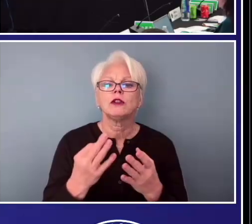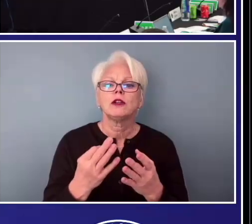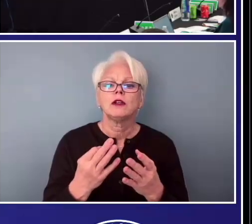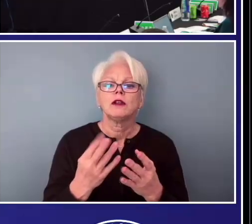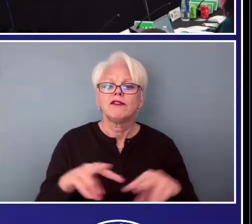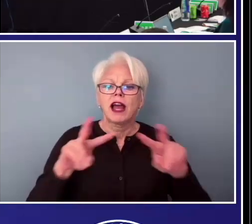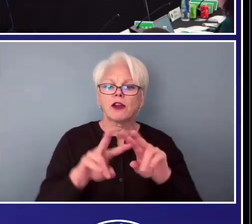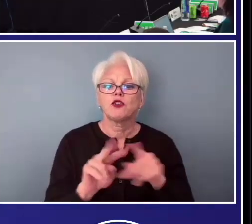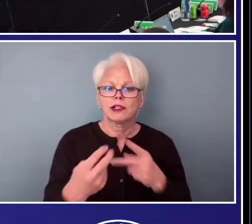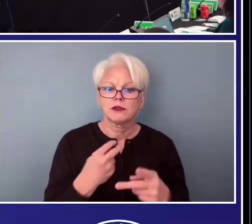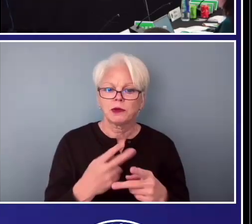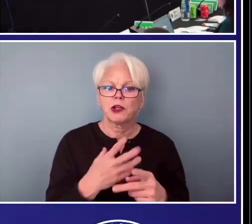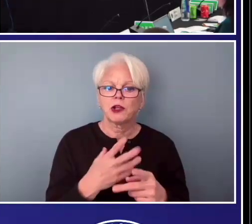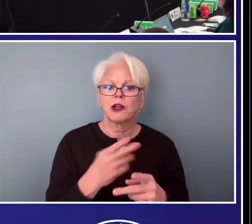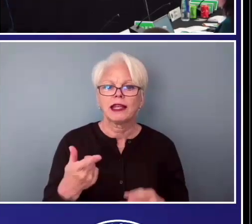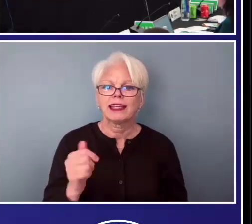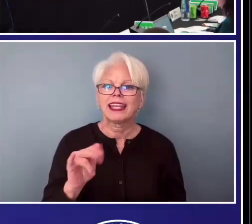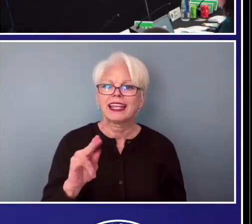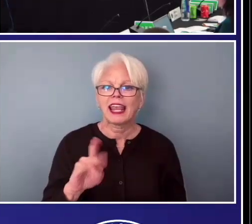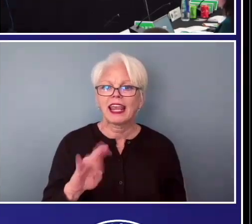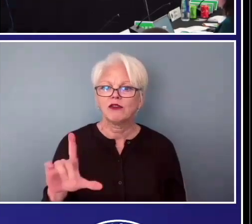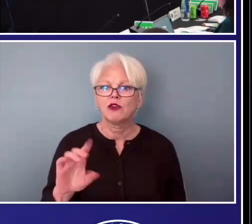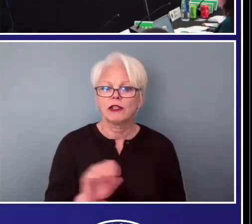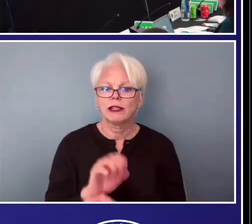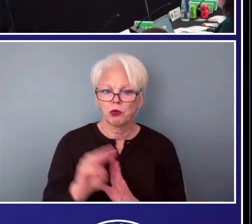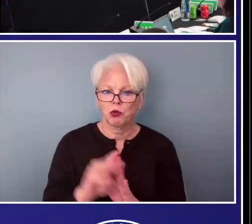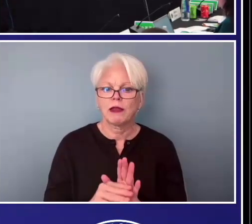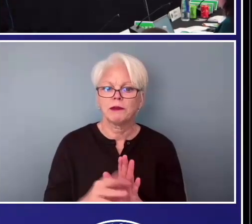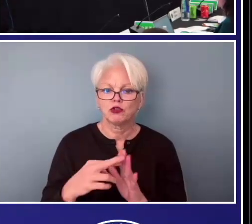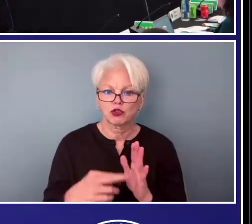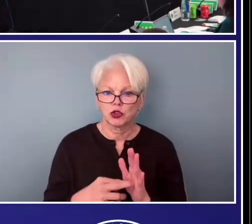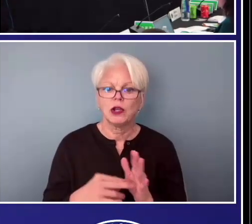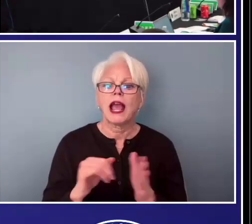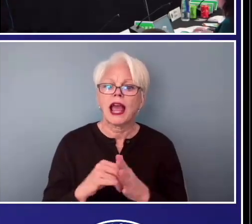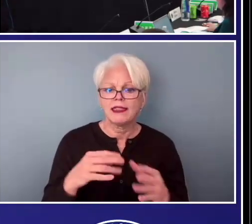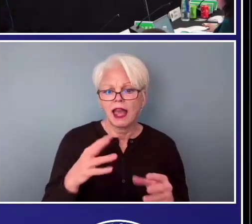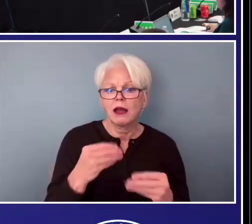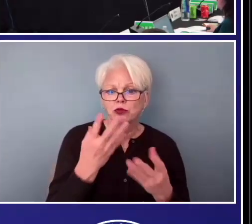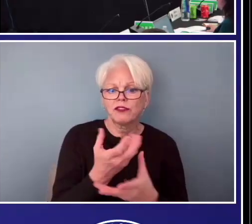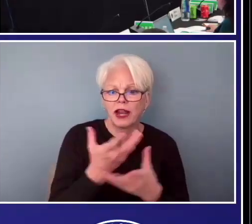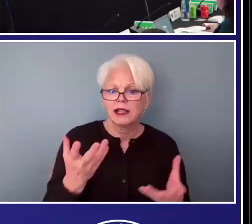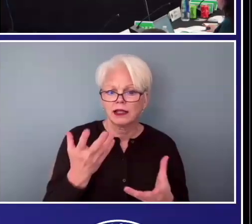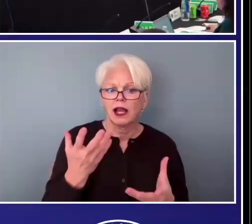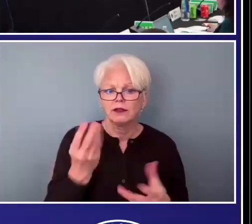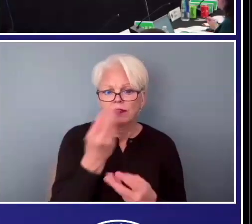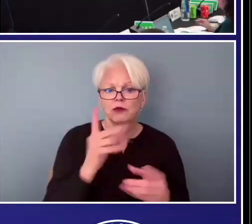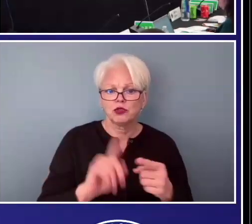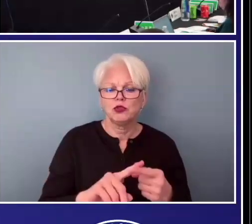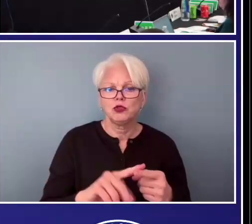Transparency provides a wealth of information to consumers. And so we will be looking at that in the upcoming rulemaking as well.